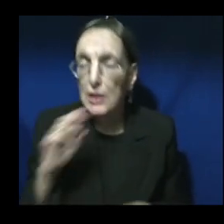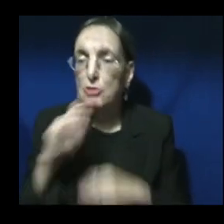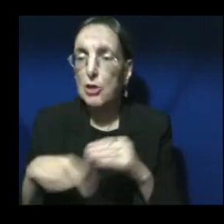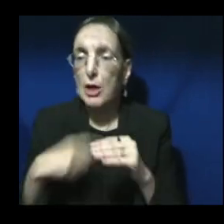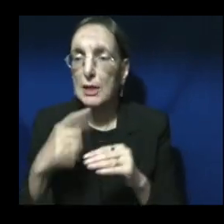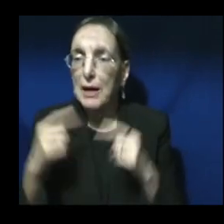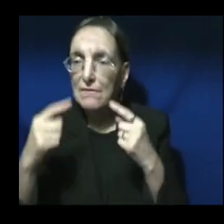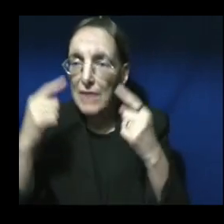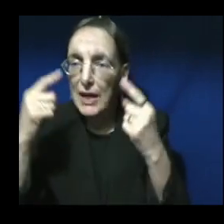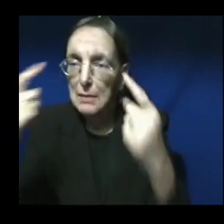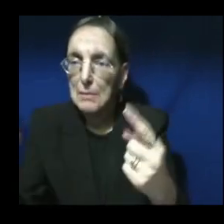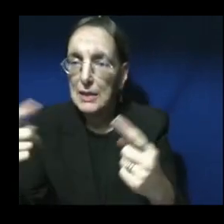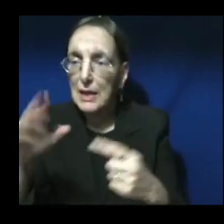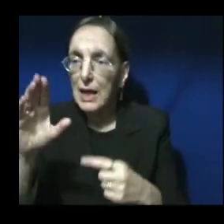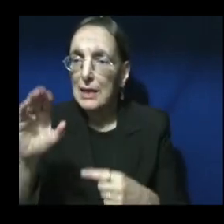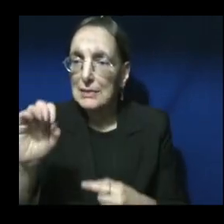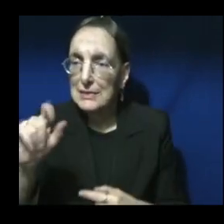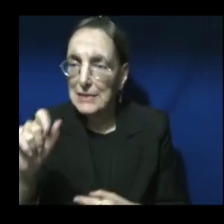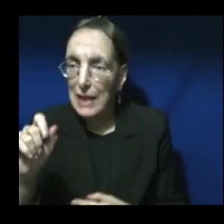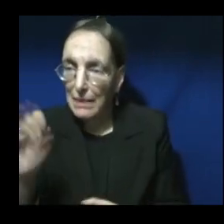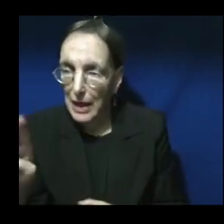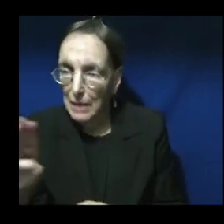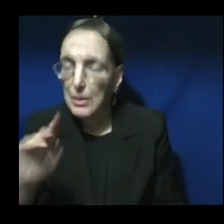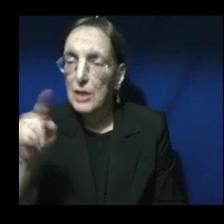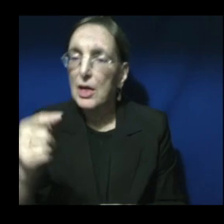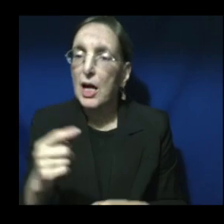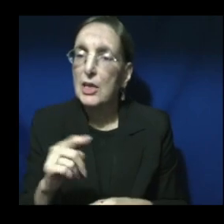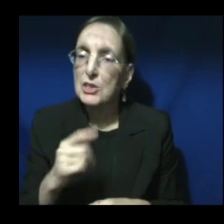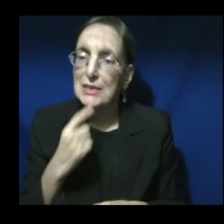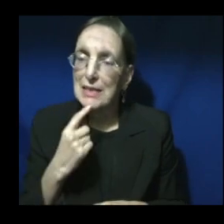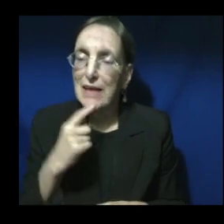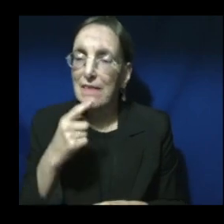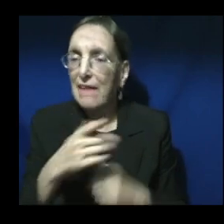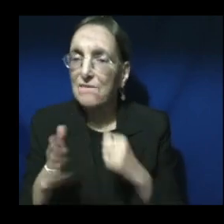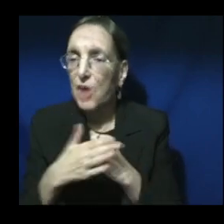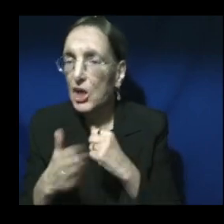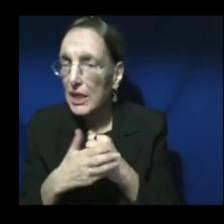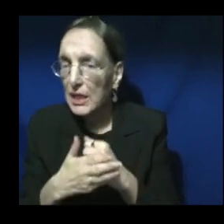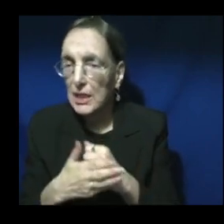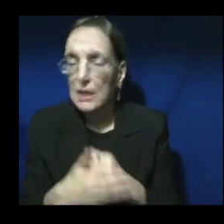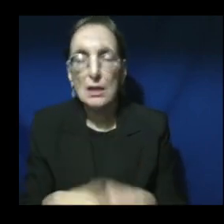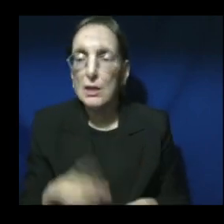just saying they farted, but they called the celebrity a farter. I was sitting there going,